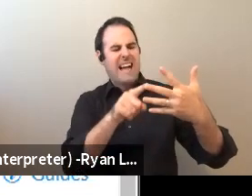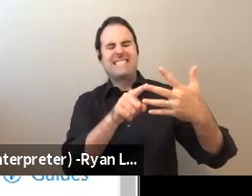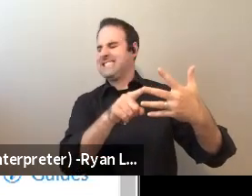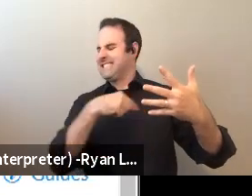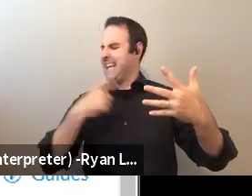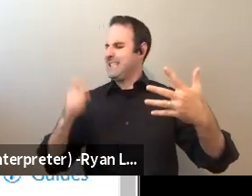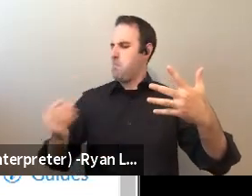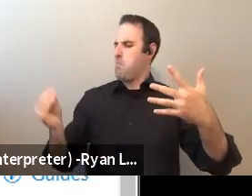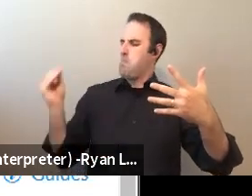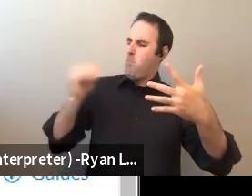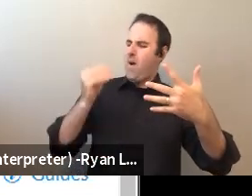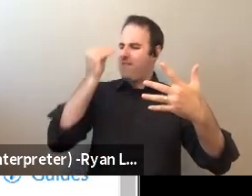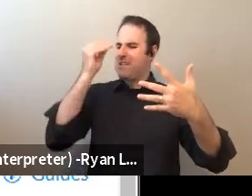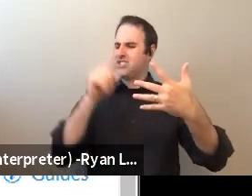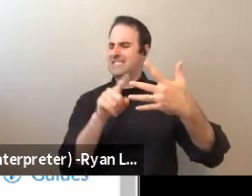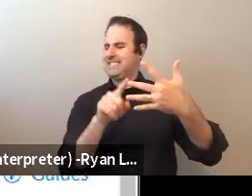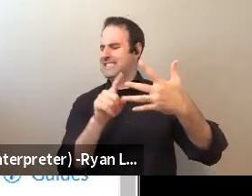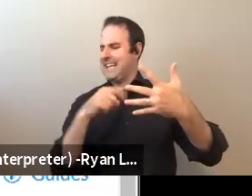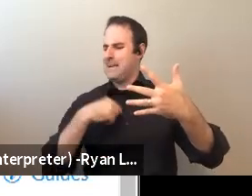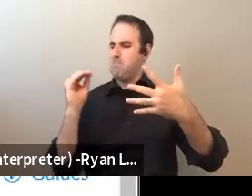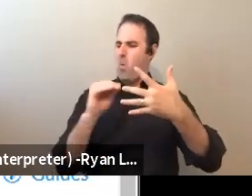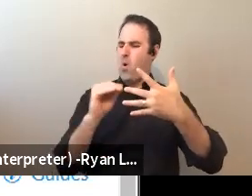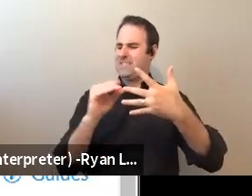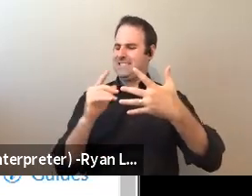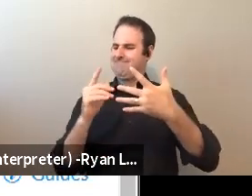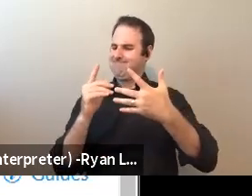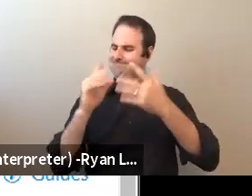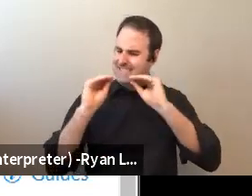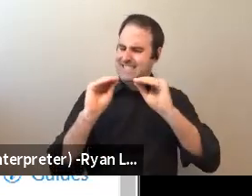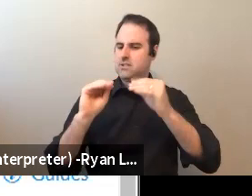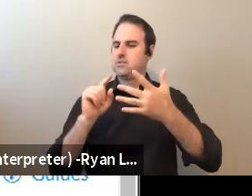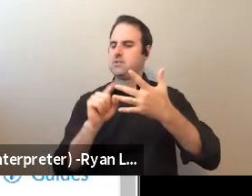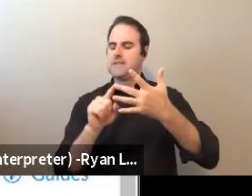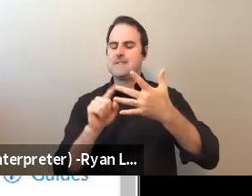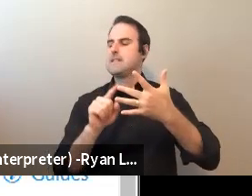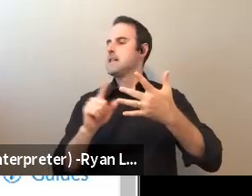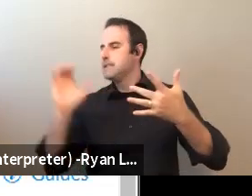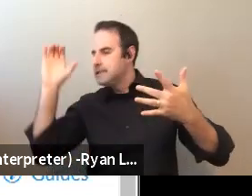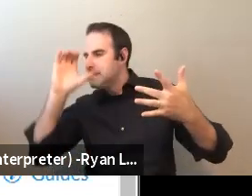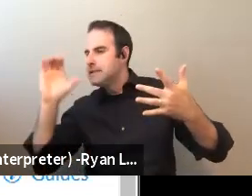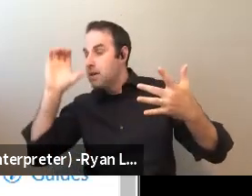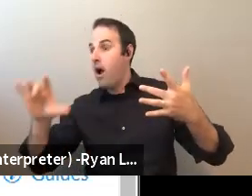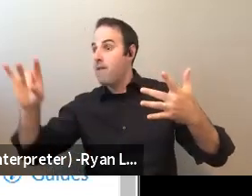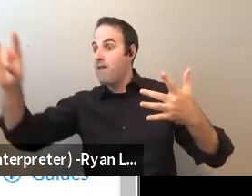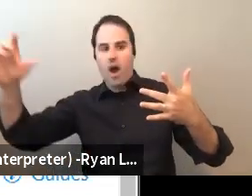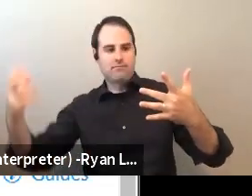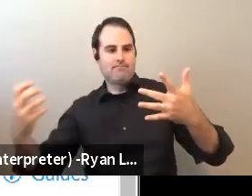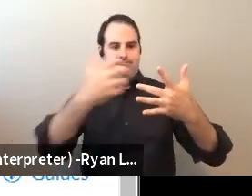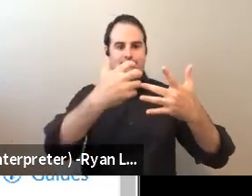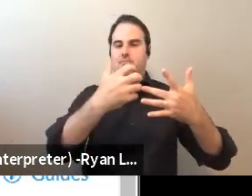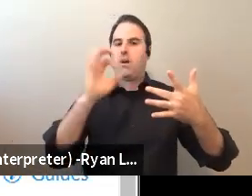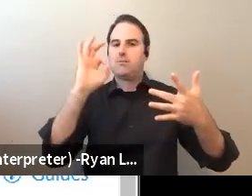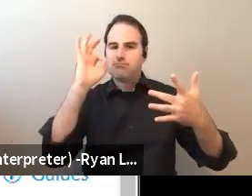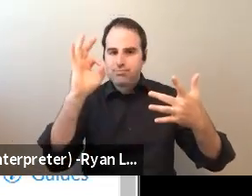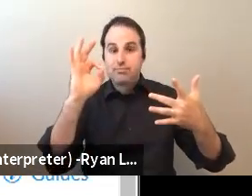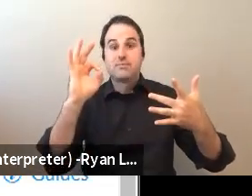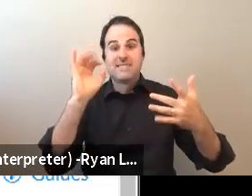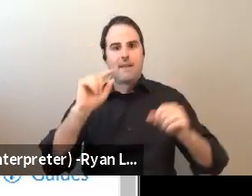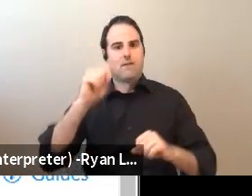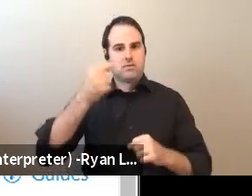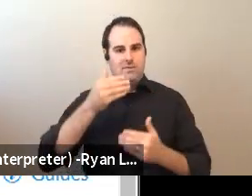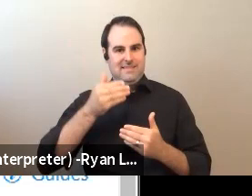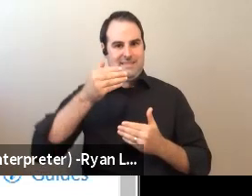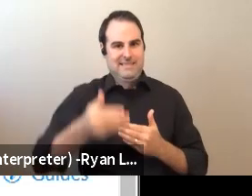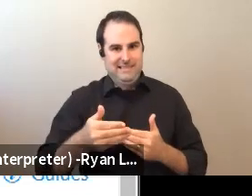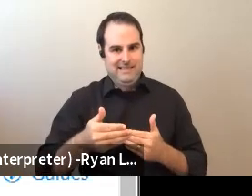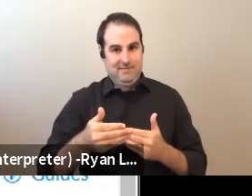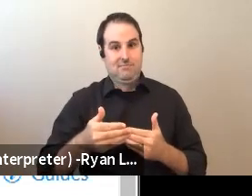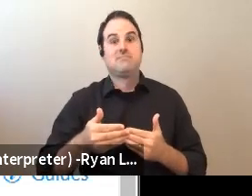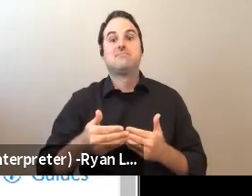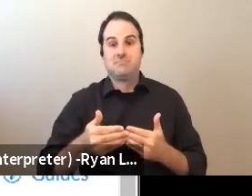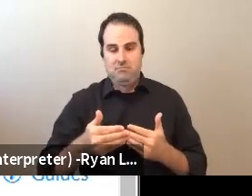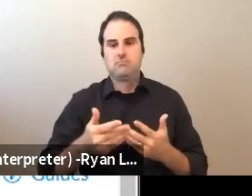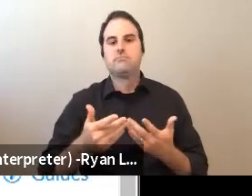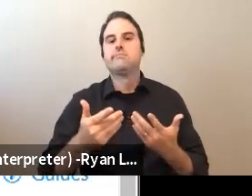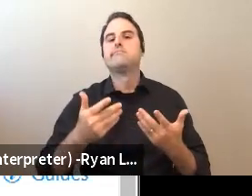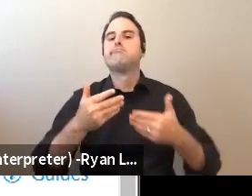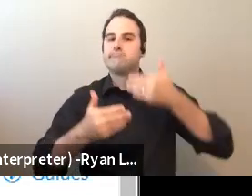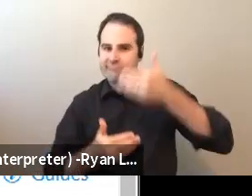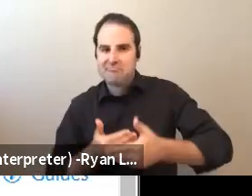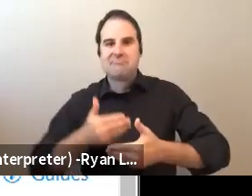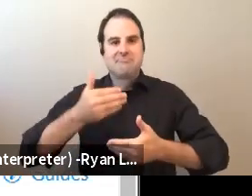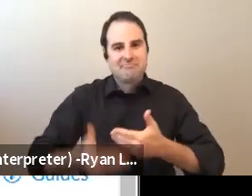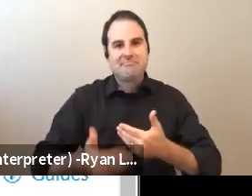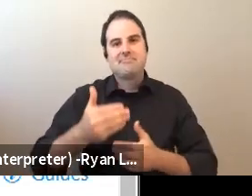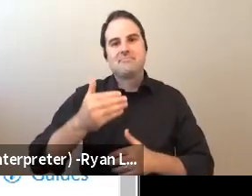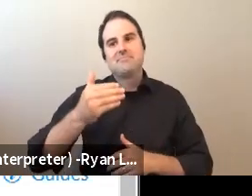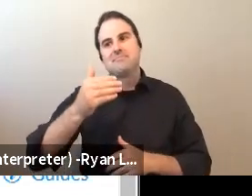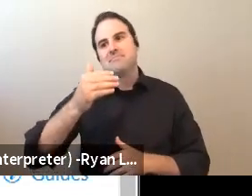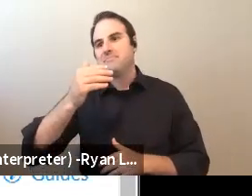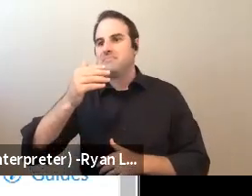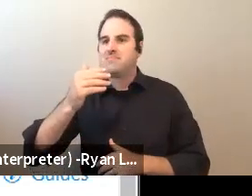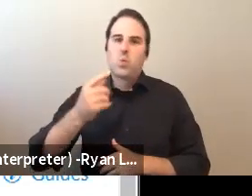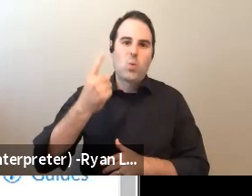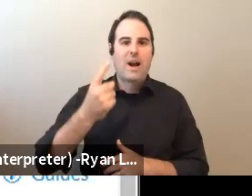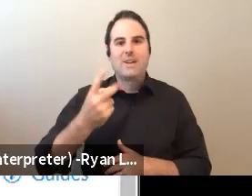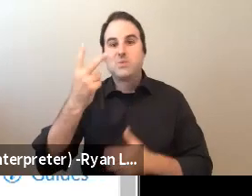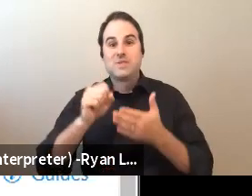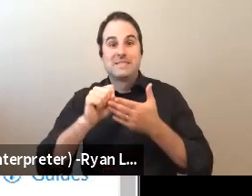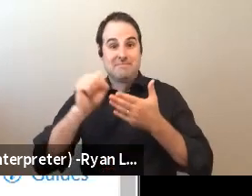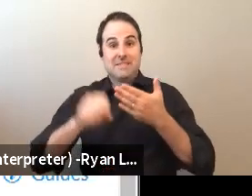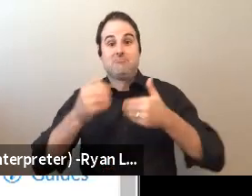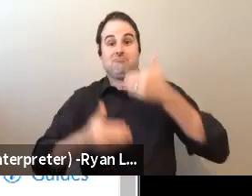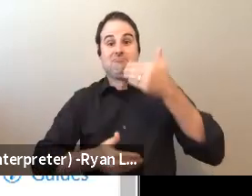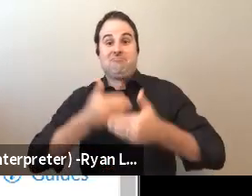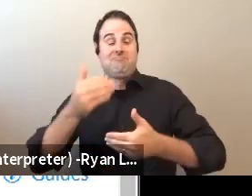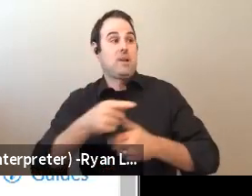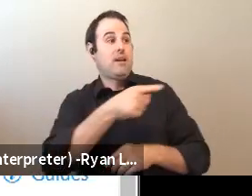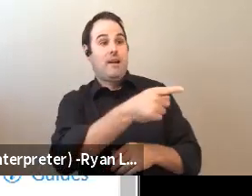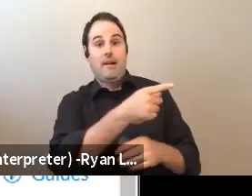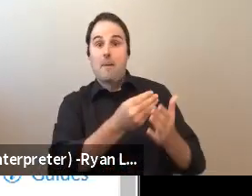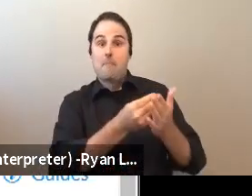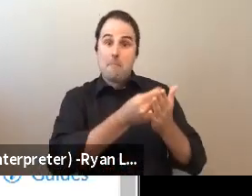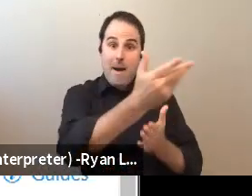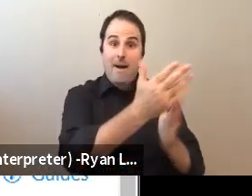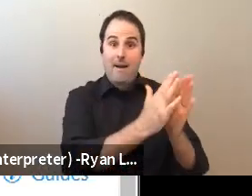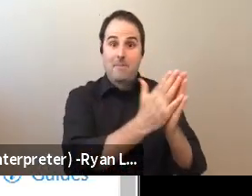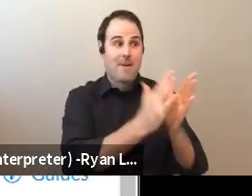Sally Potter: And then look for materials that cover those and that will be kind of a first step and then you just kind of get started and maybe in a semester or two you can completely, you know, trash those commercial textbooks altogether.